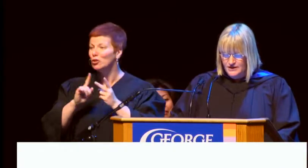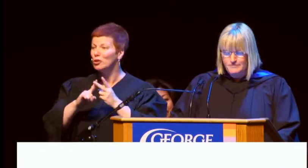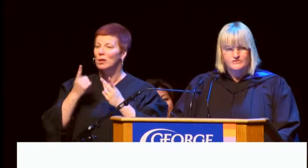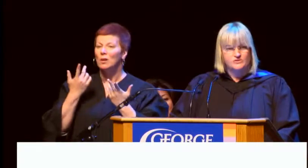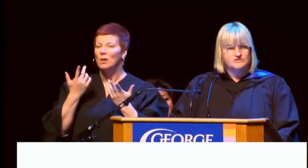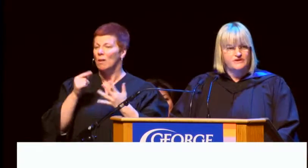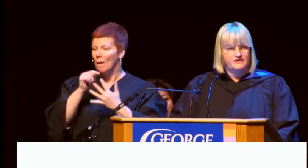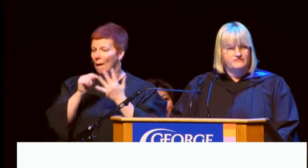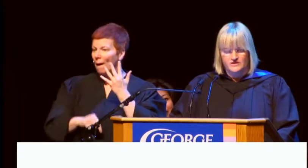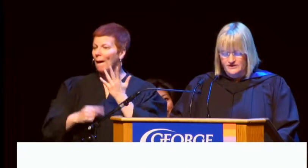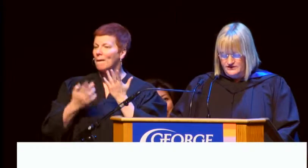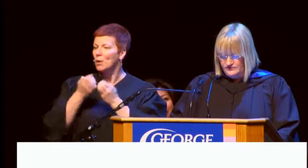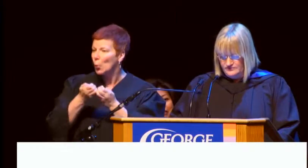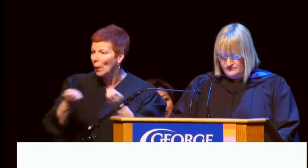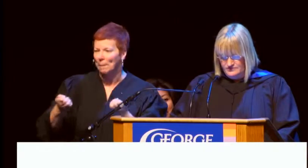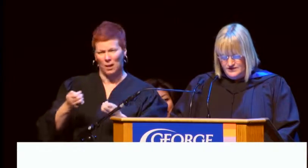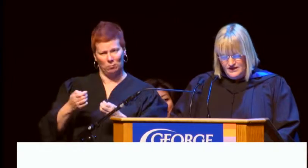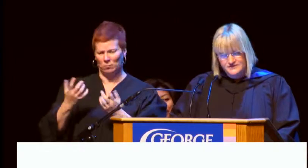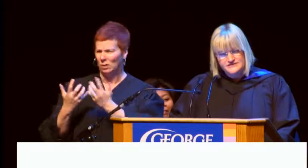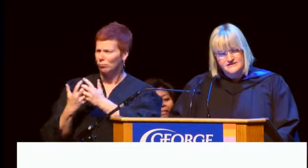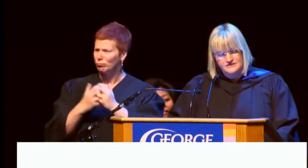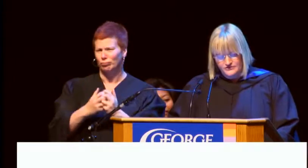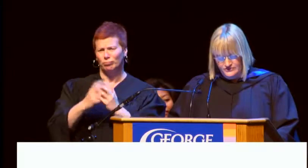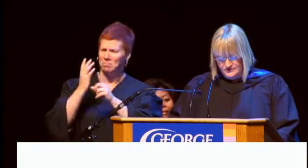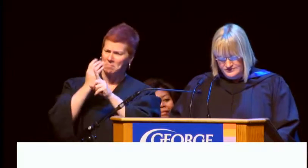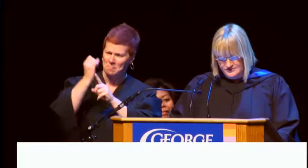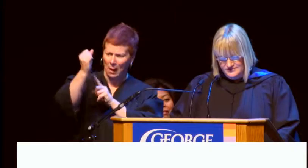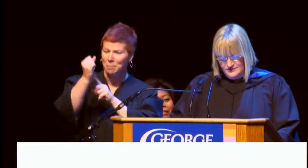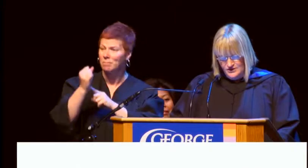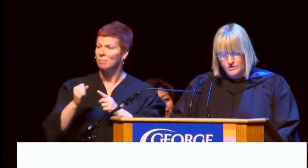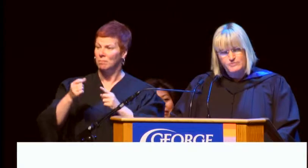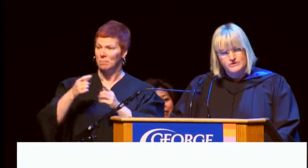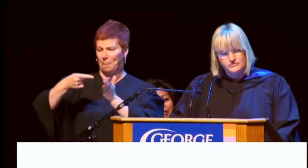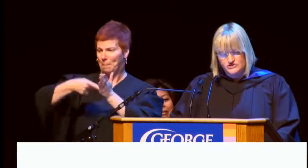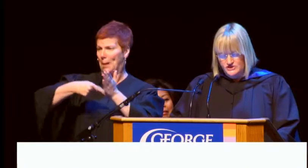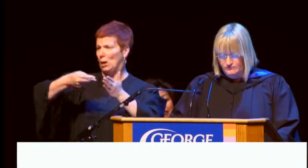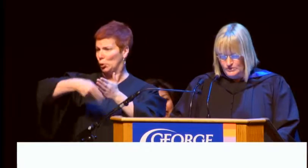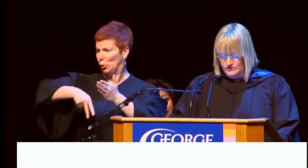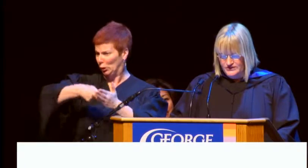AND PAYROLL IS READY ON FRIDAYS AND THE SUBTLER THINGS, WE PEEL YOUR SOFT BOILED EGGS,